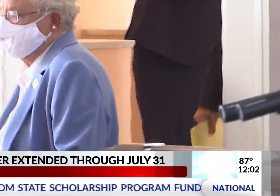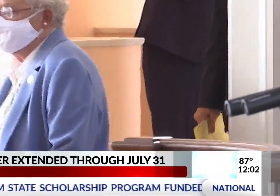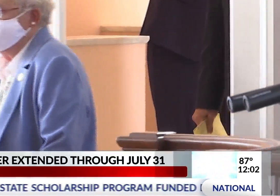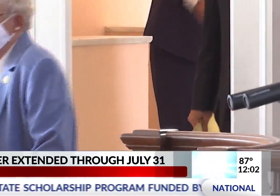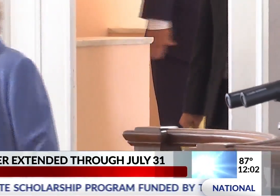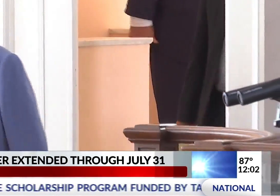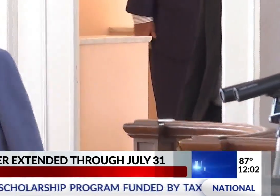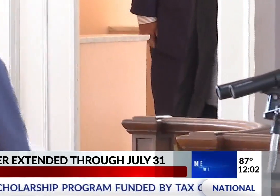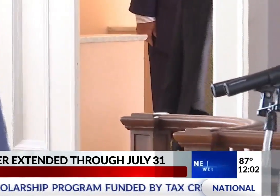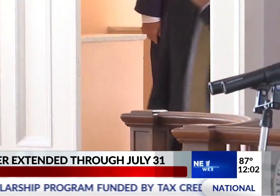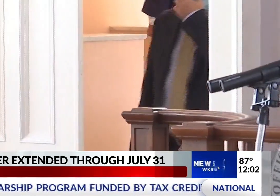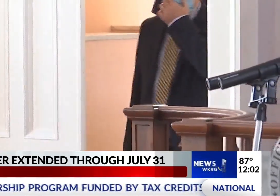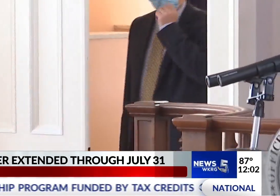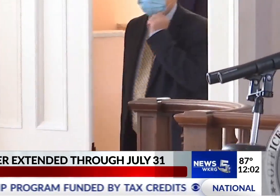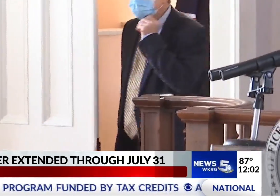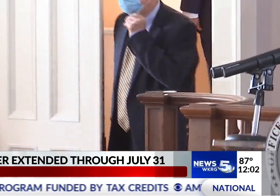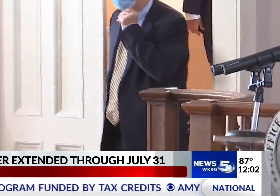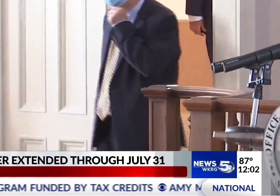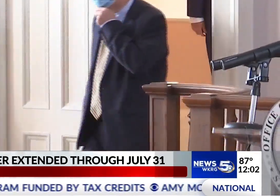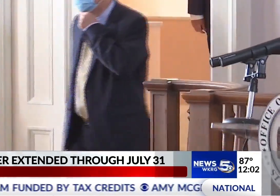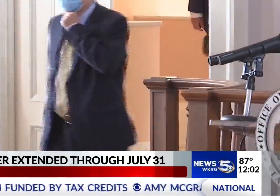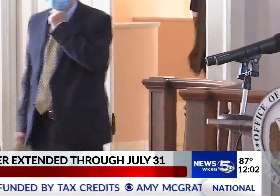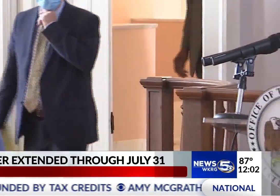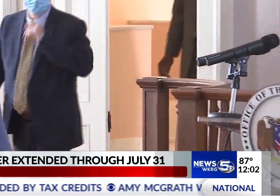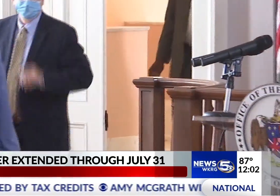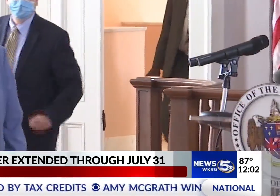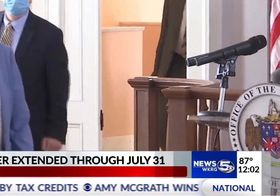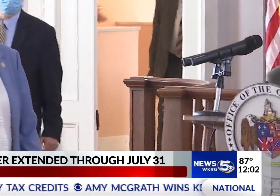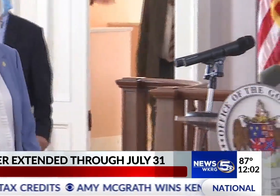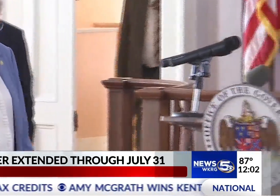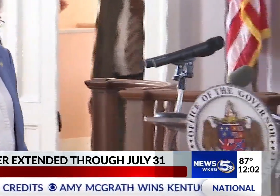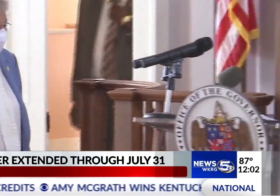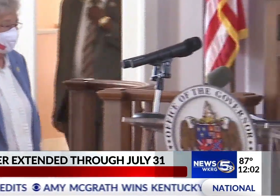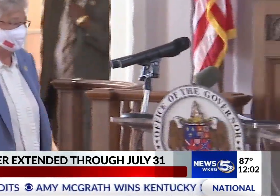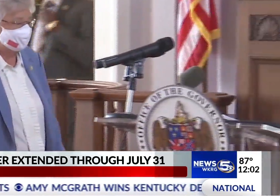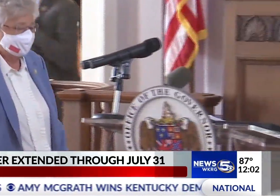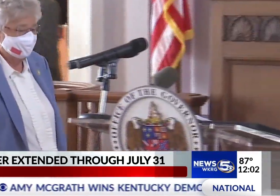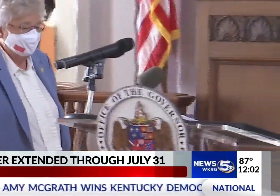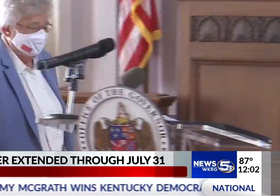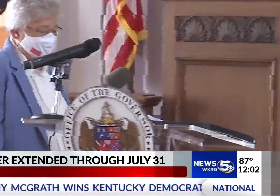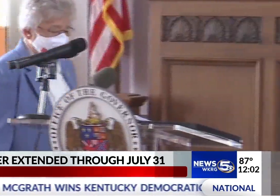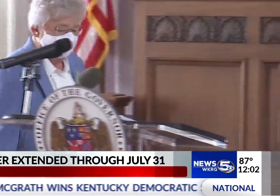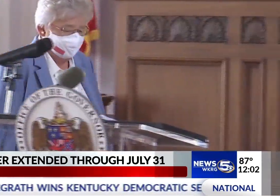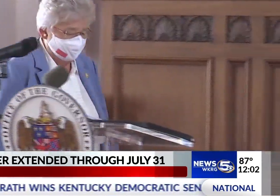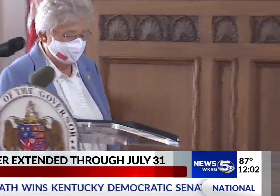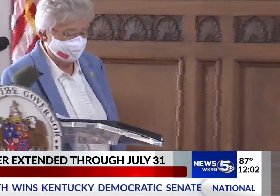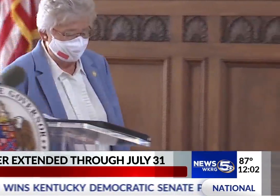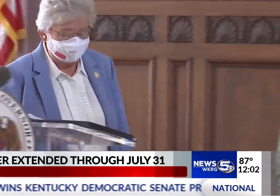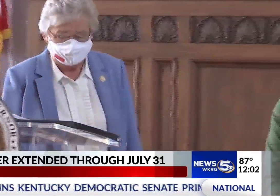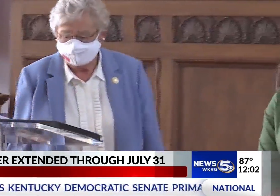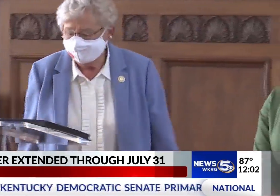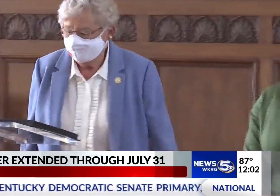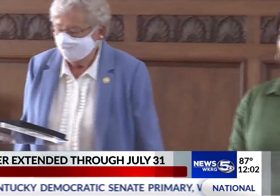REPORTERS. VO THIS MORNING GOVERNOR KAY IVEY WANTED TO MAKE THE COVID 19 A PANDEMIC PERSONAL FOR ALABAMIANS. SHE JOINED AT HER PRESS CONFERENCE